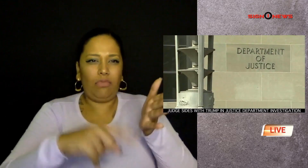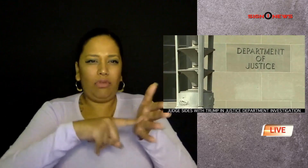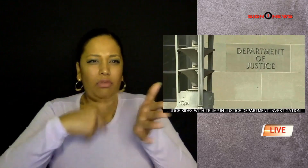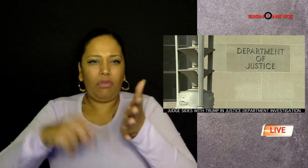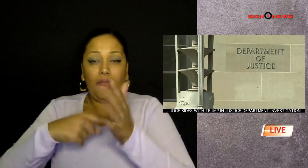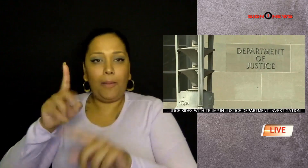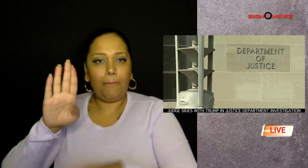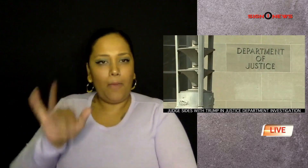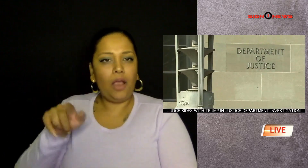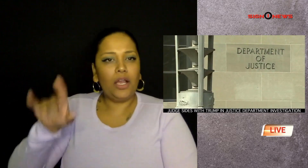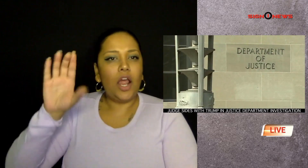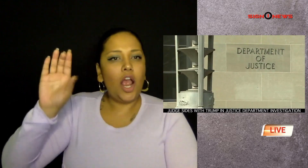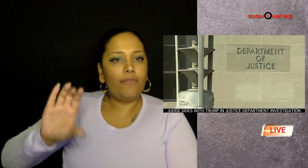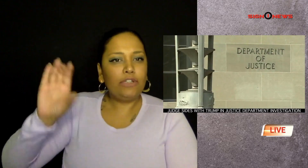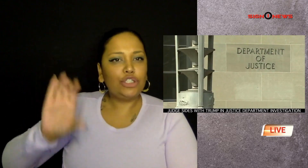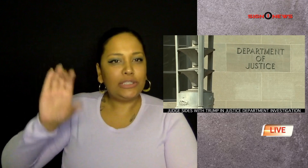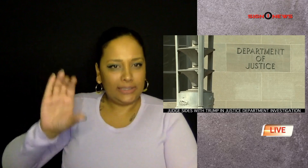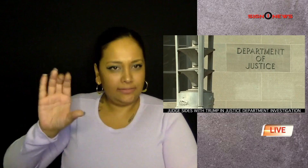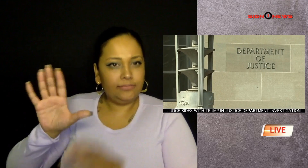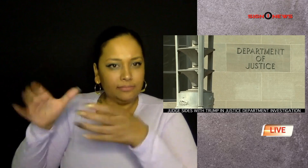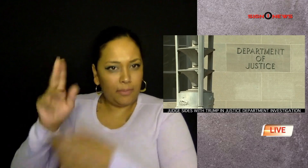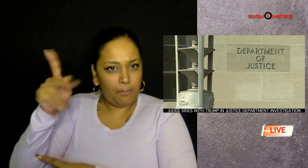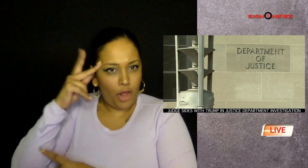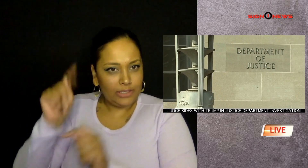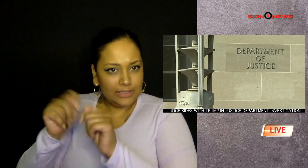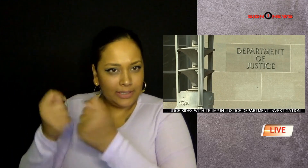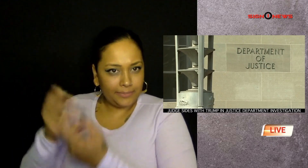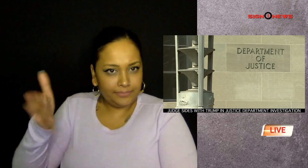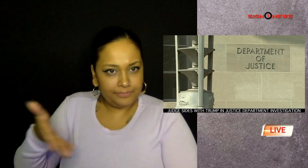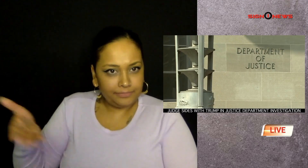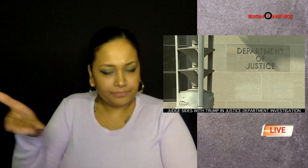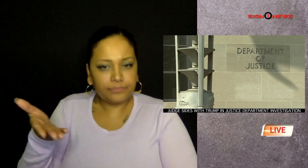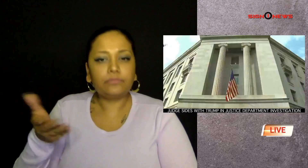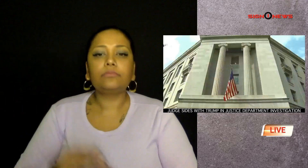Her handling of the case has even been criticized by conservatives.